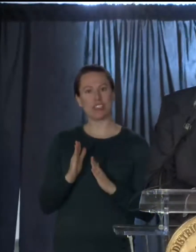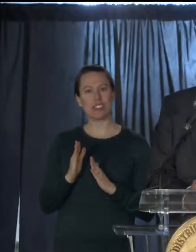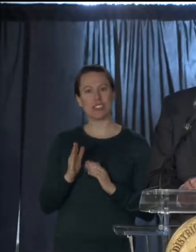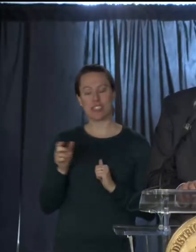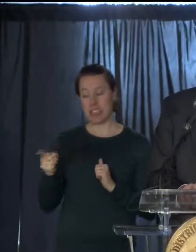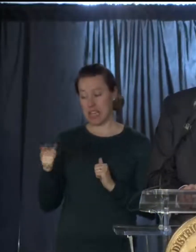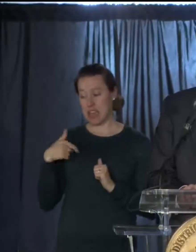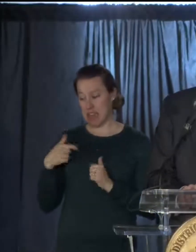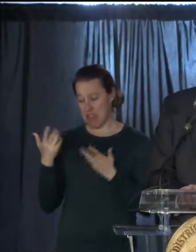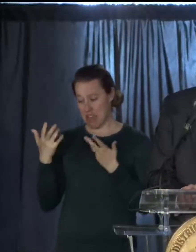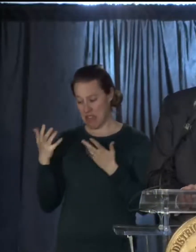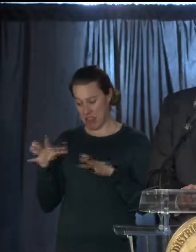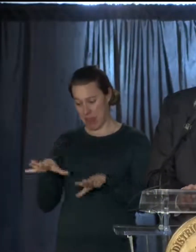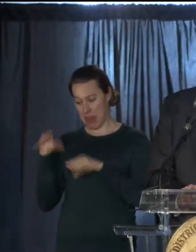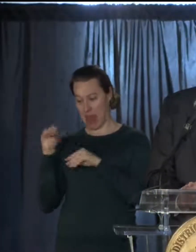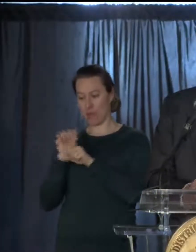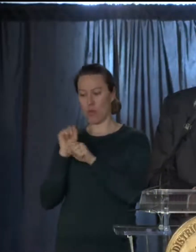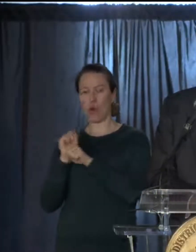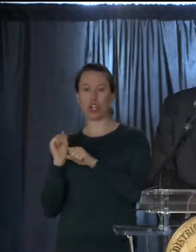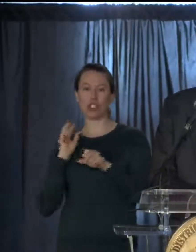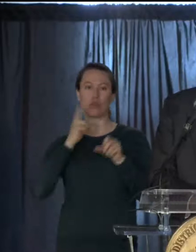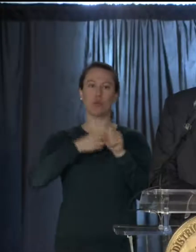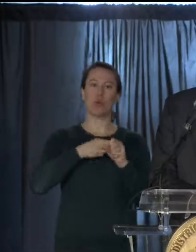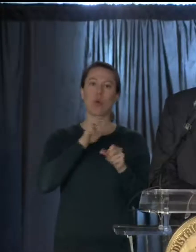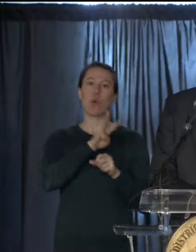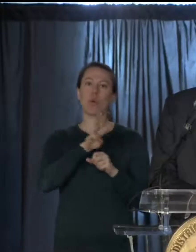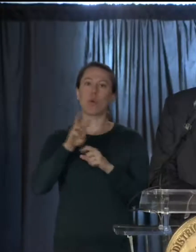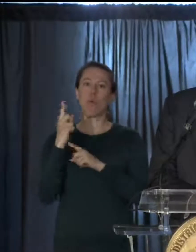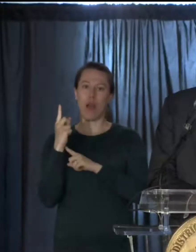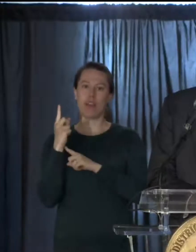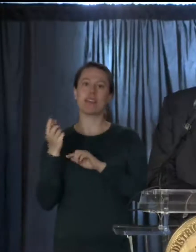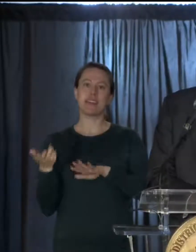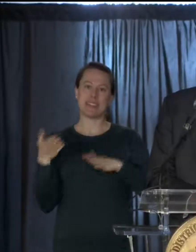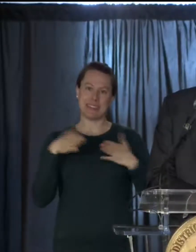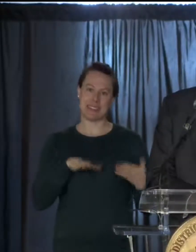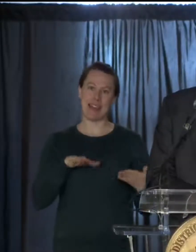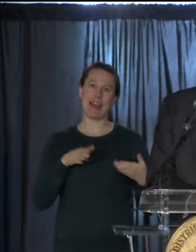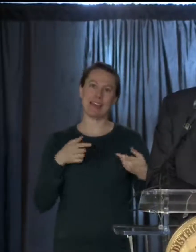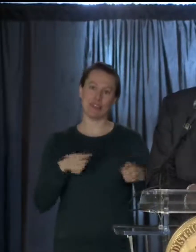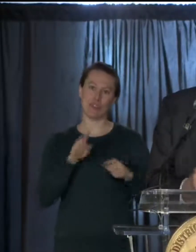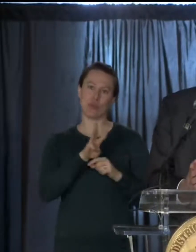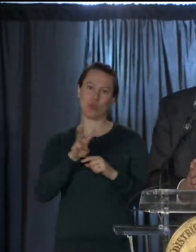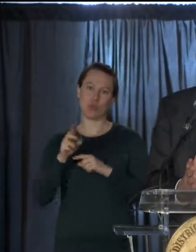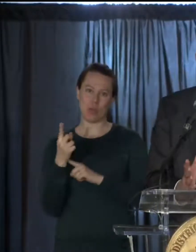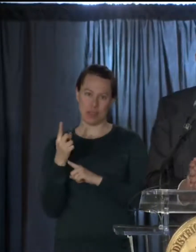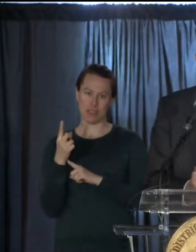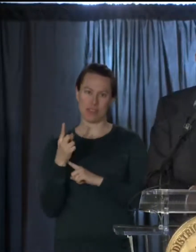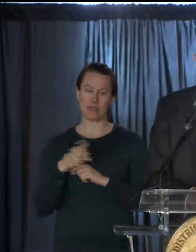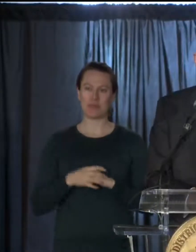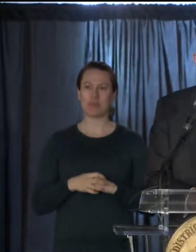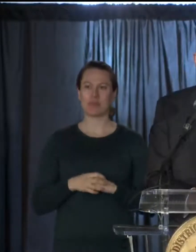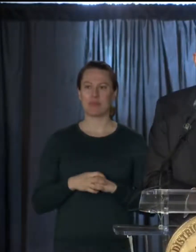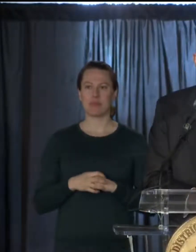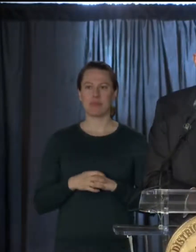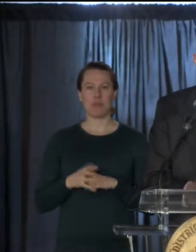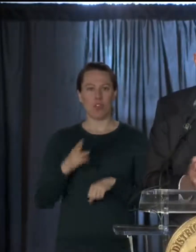COUNTRY IN WORLD WAR I AND GAVE THEIR LIVES TO COUNTRY. AND OF COURSE IT IS NOT HARD FOR ANY OF US IN THIS ROOM TO MAKE